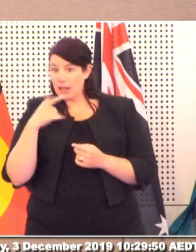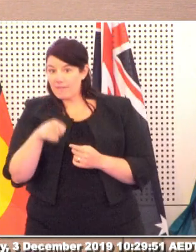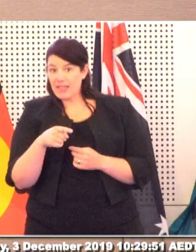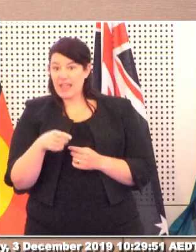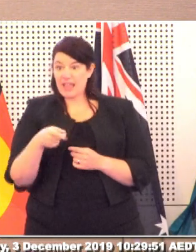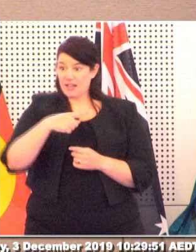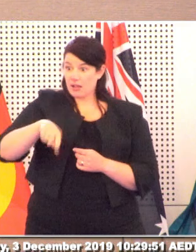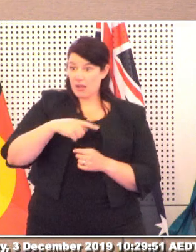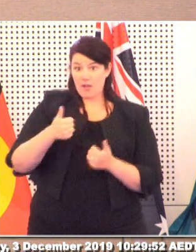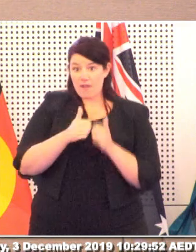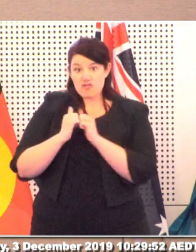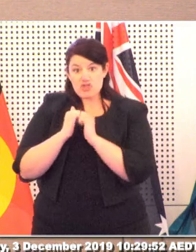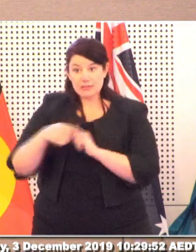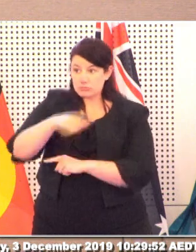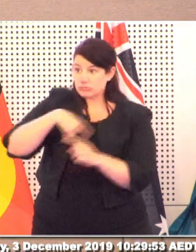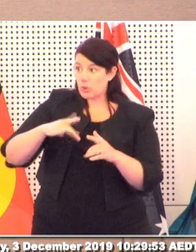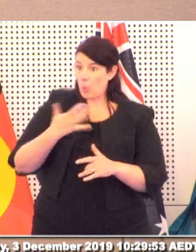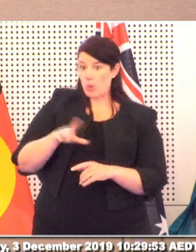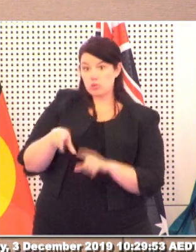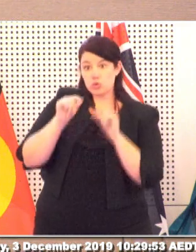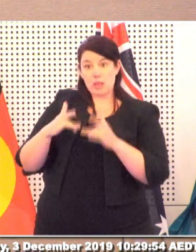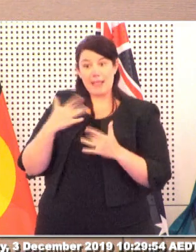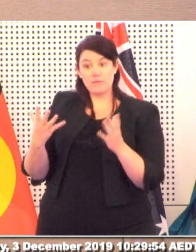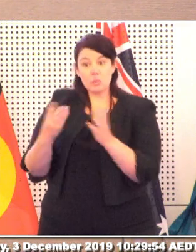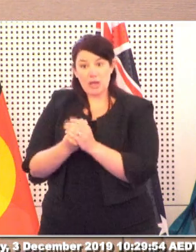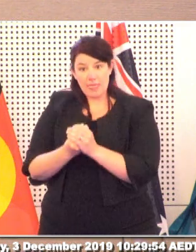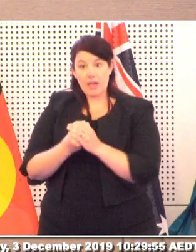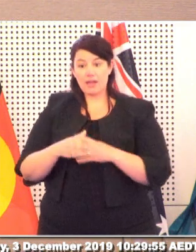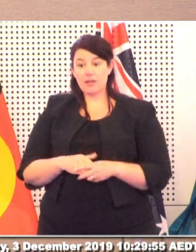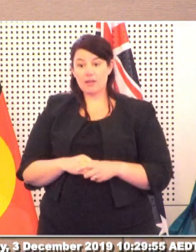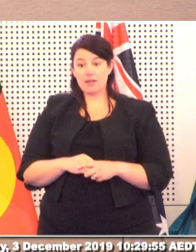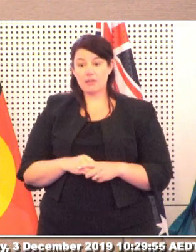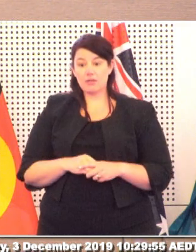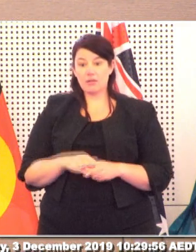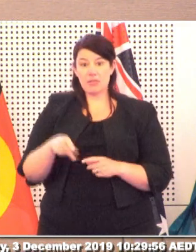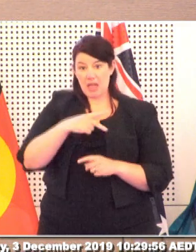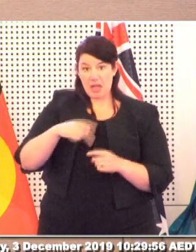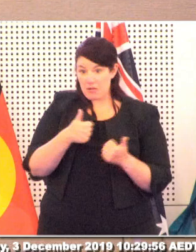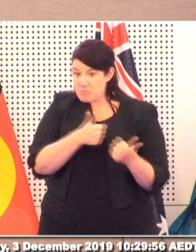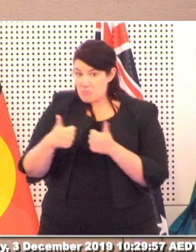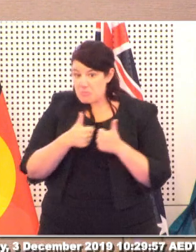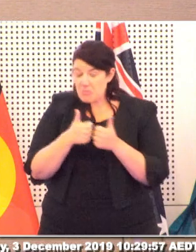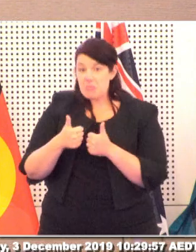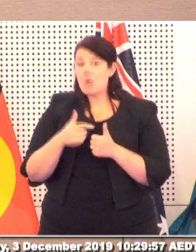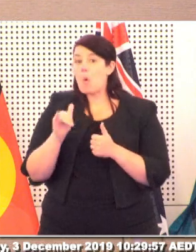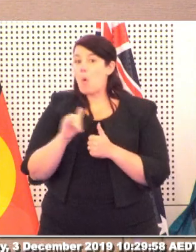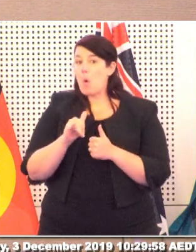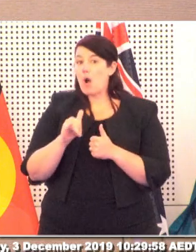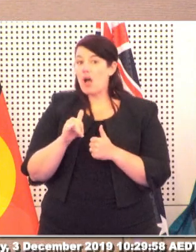residents and other factors related to the location of the – of the group home.